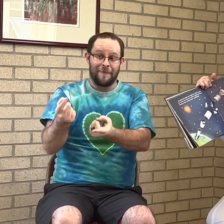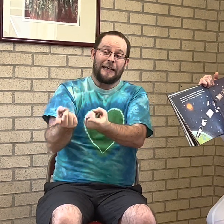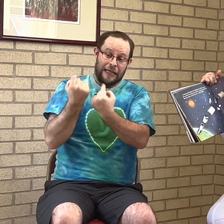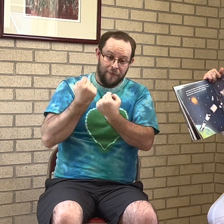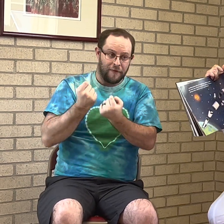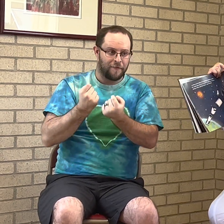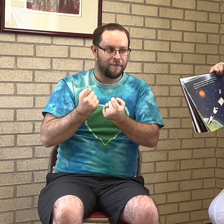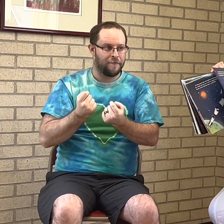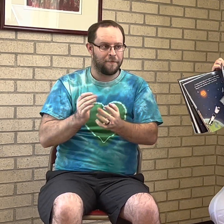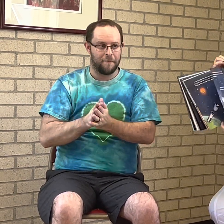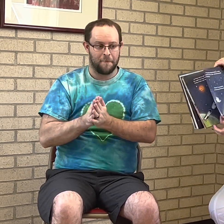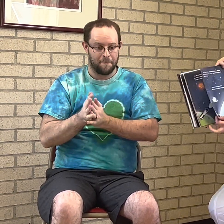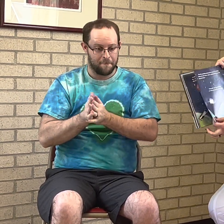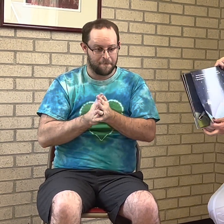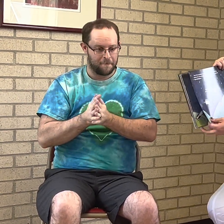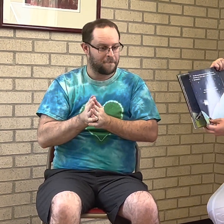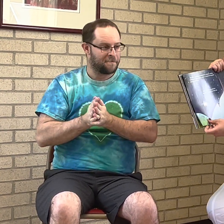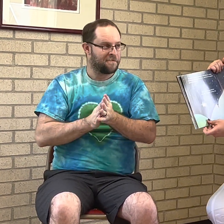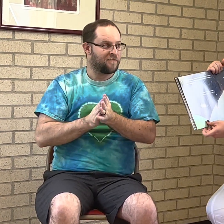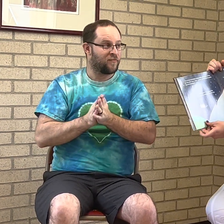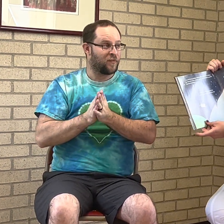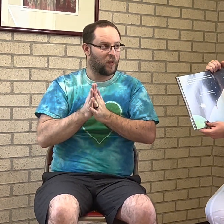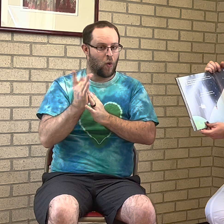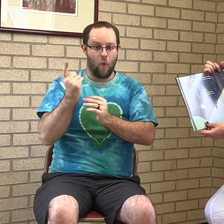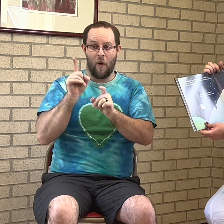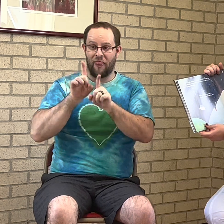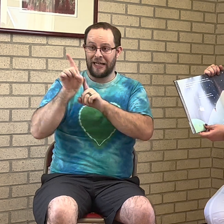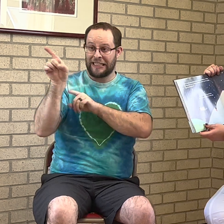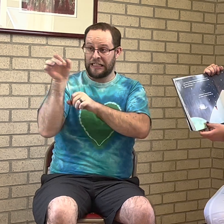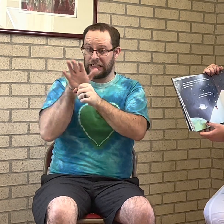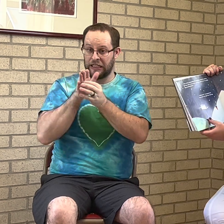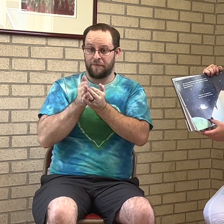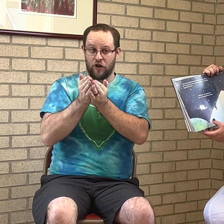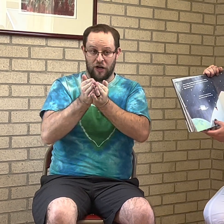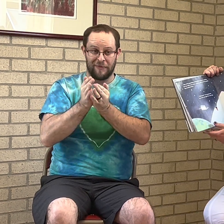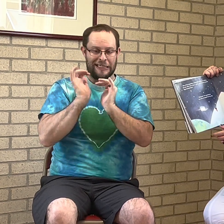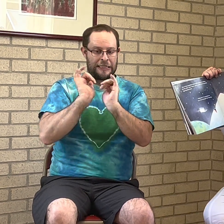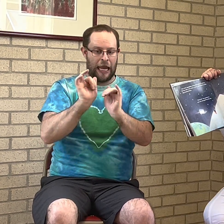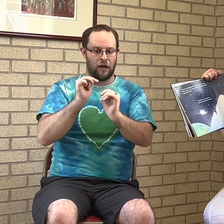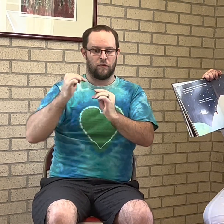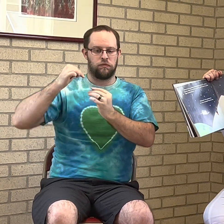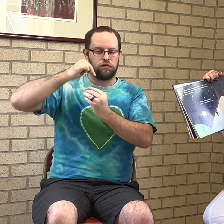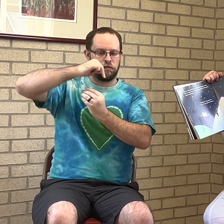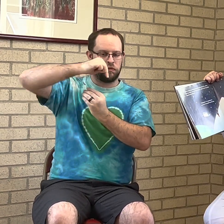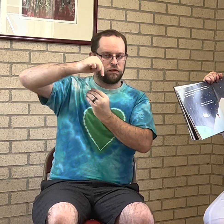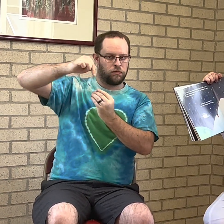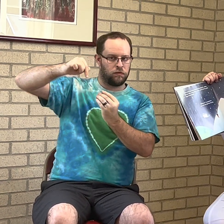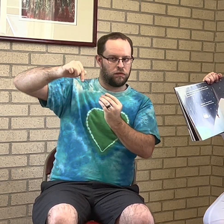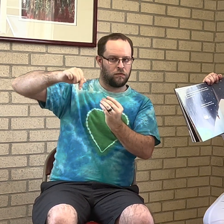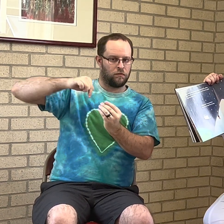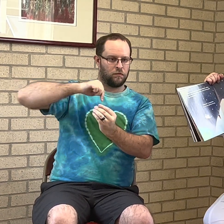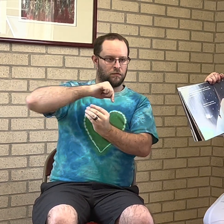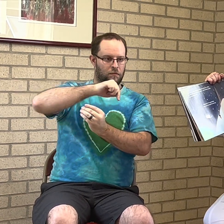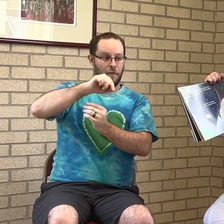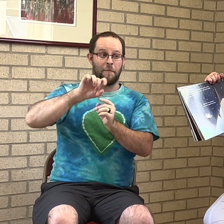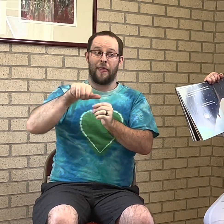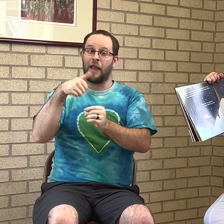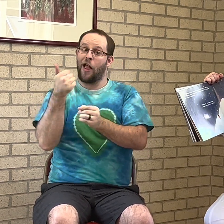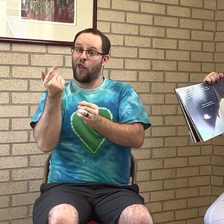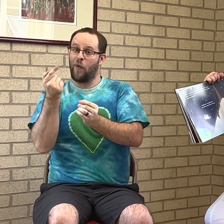Mr. Dixon: One of the spaceships remained at a distance circling, but the other came